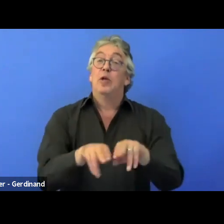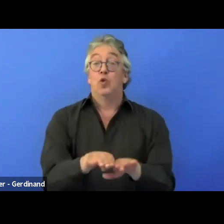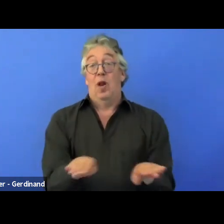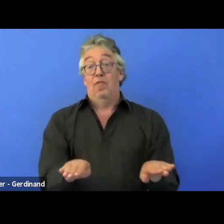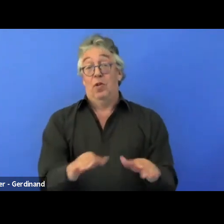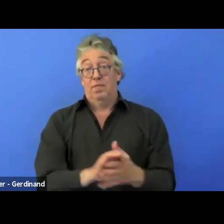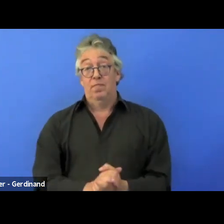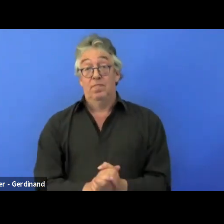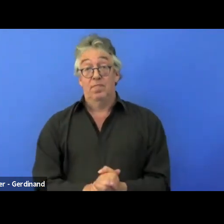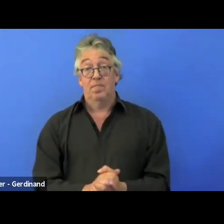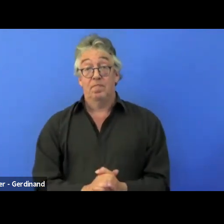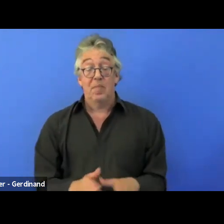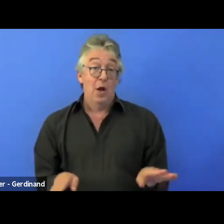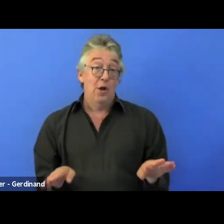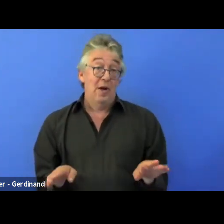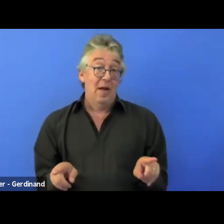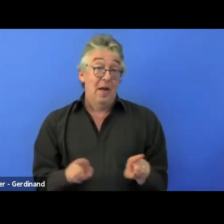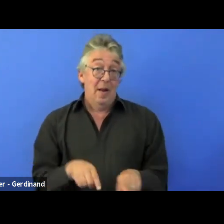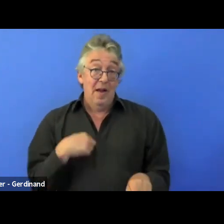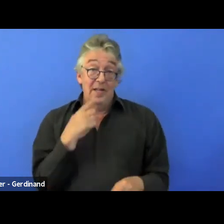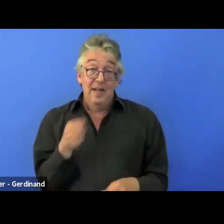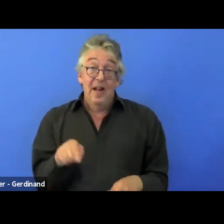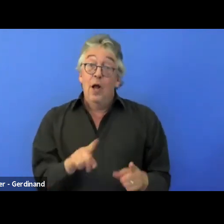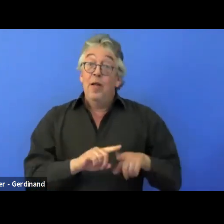As I said, the different toolkits we have been developing